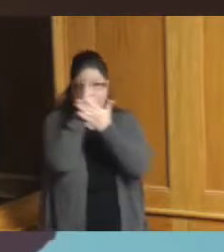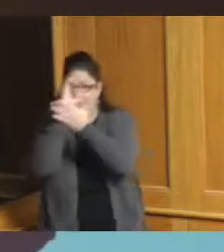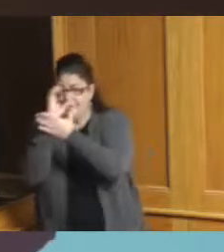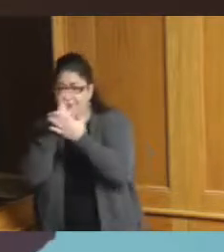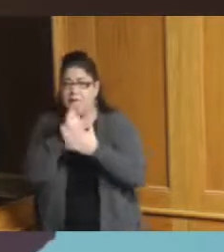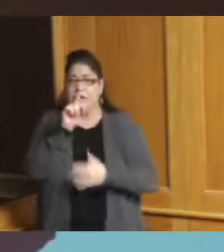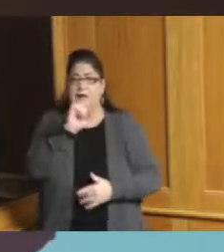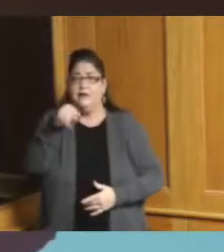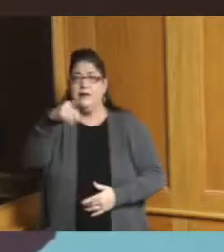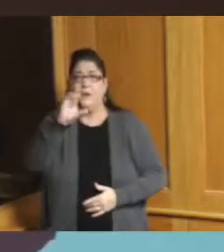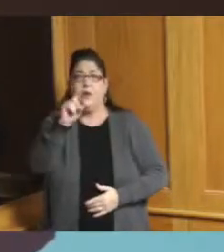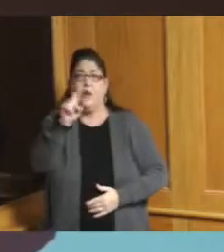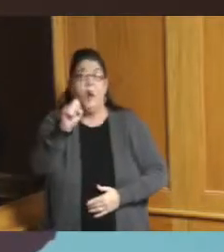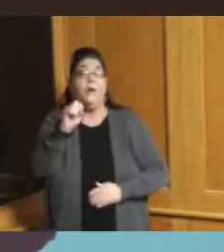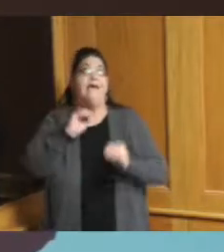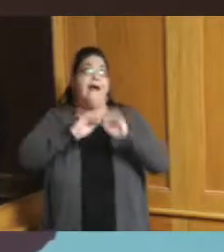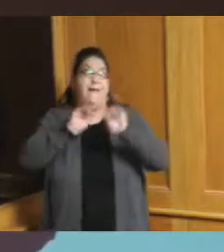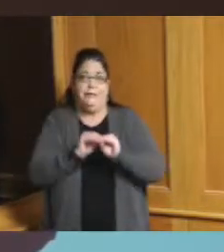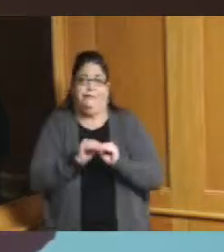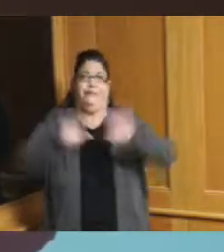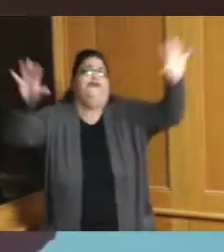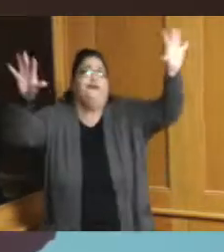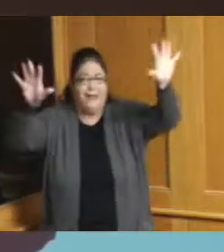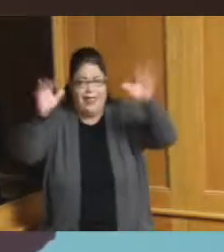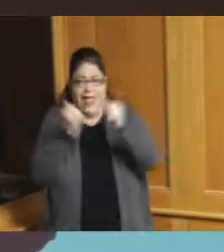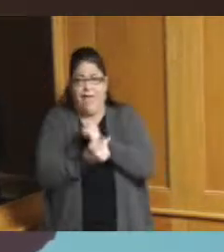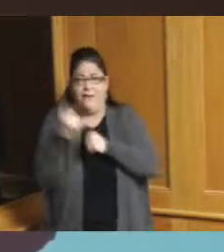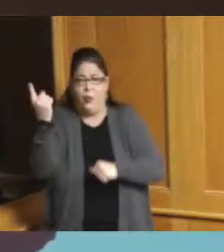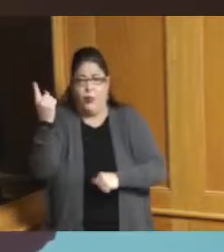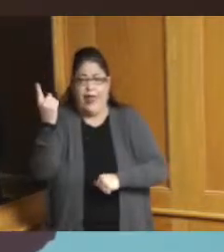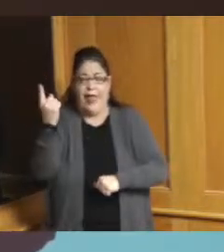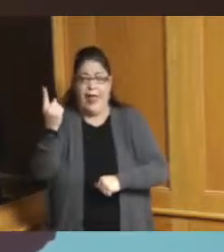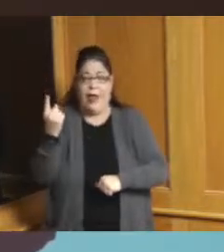and it's clearly everywhere there's no portion of the county that really hasn't been impacted